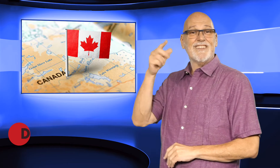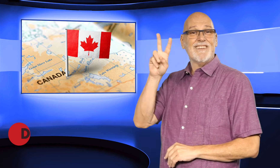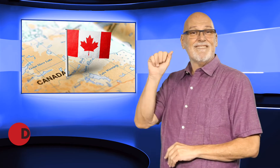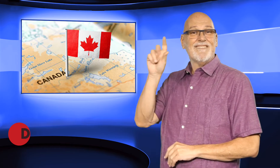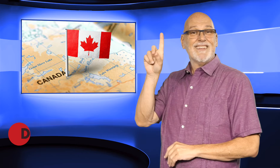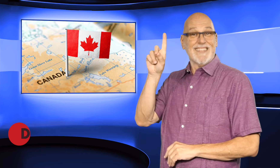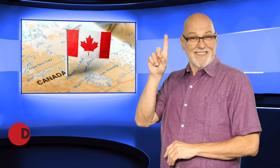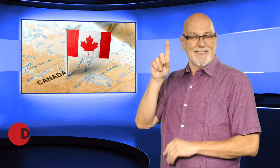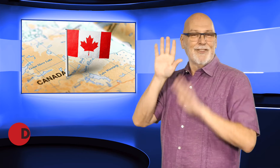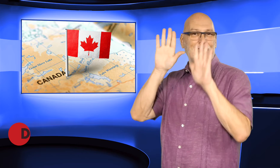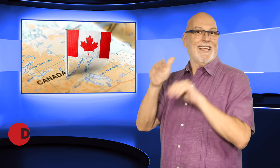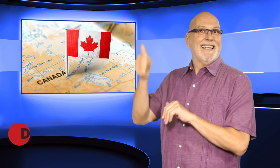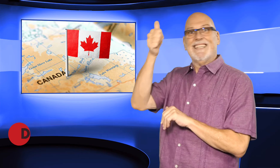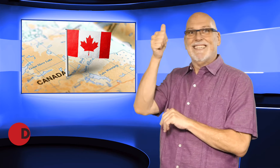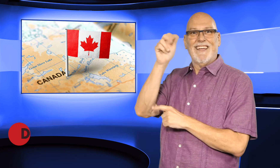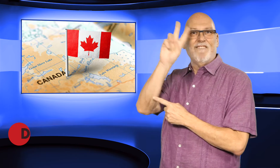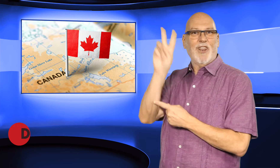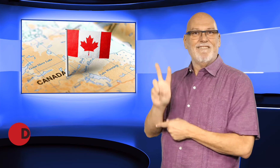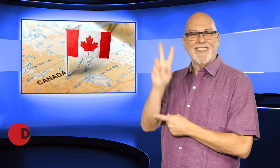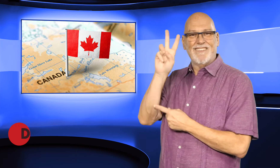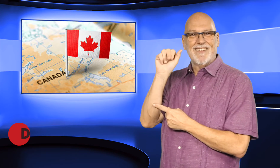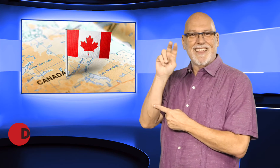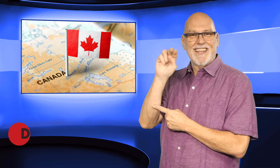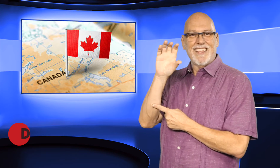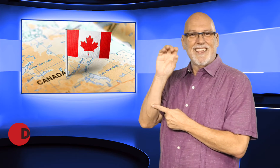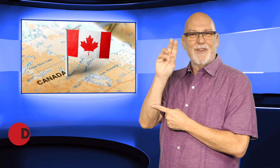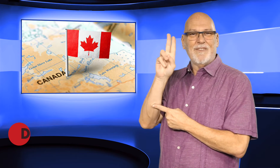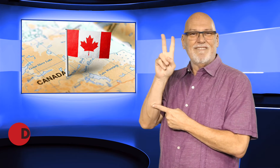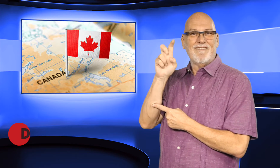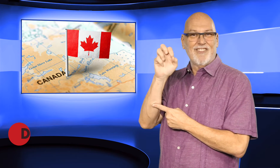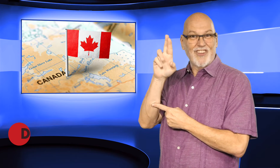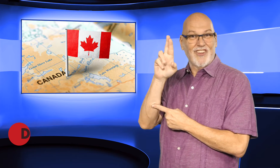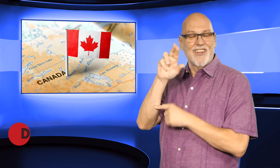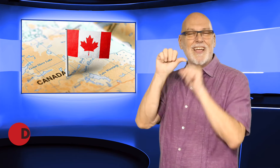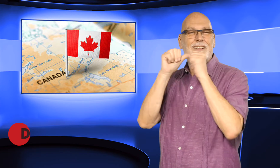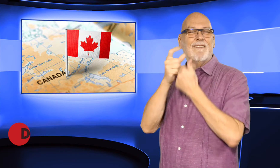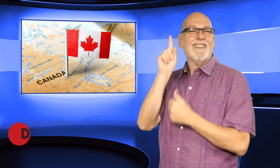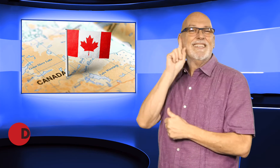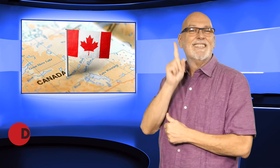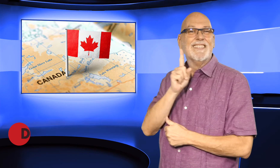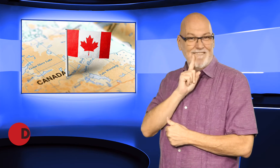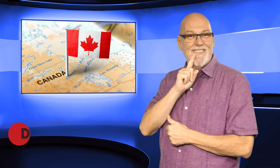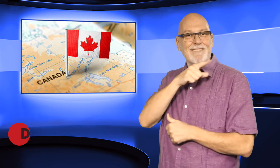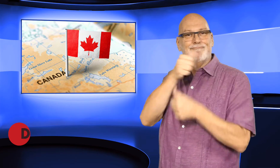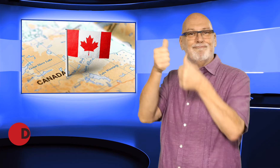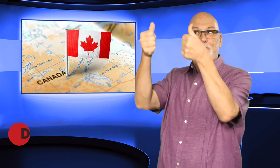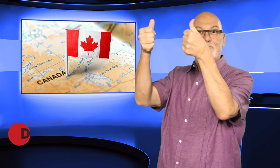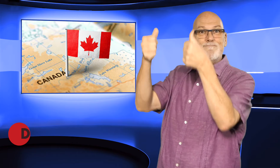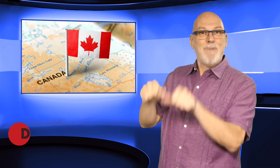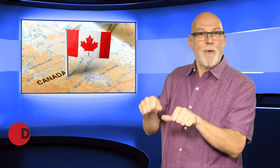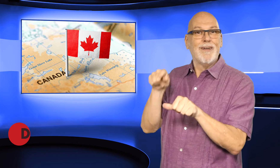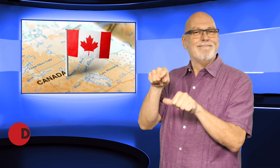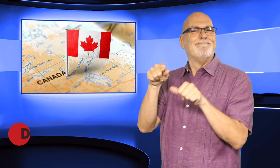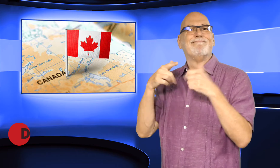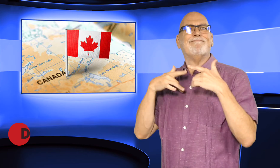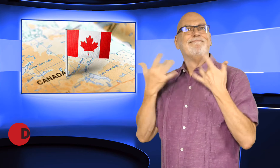[ANSELMO]: GVAD - Greater Vancouver Association of the Deaf posted